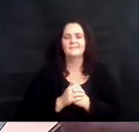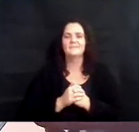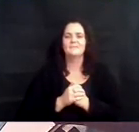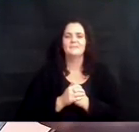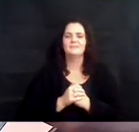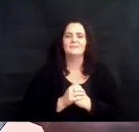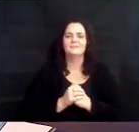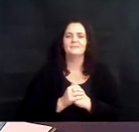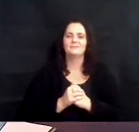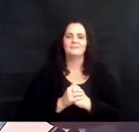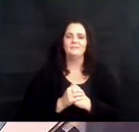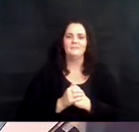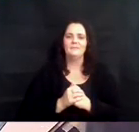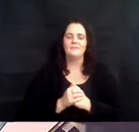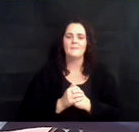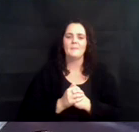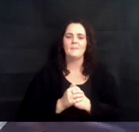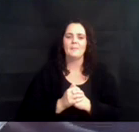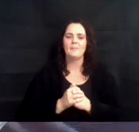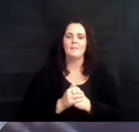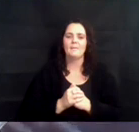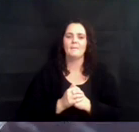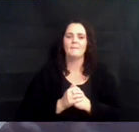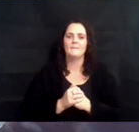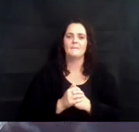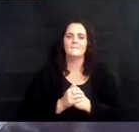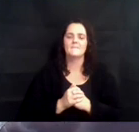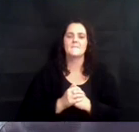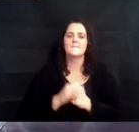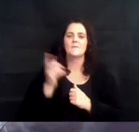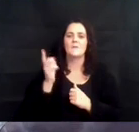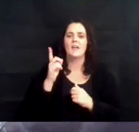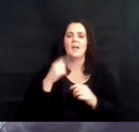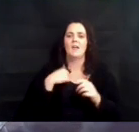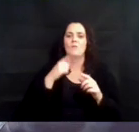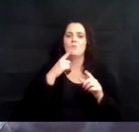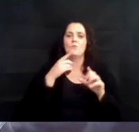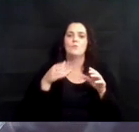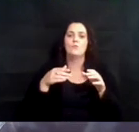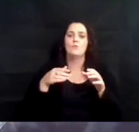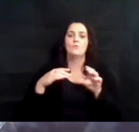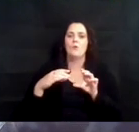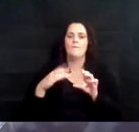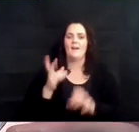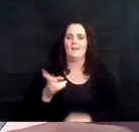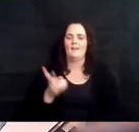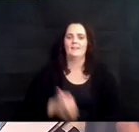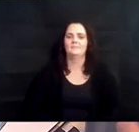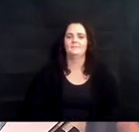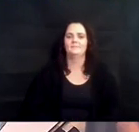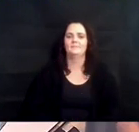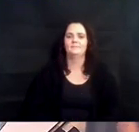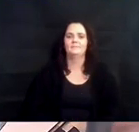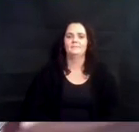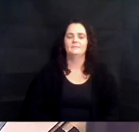So, I'm gonna move this again and I'm gonna rotate it even more, there we go, beautiful!